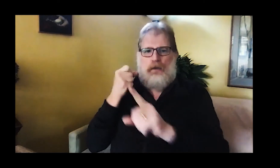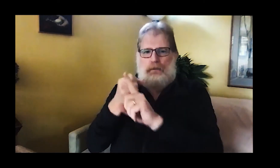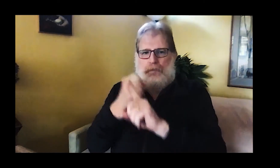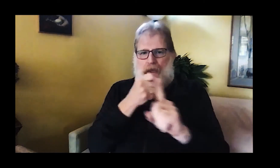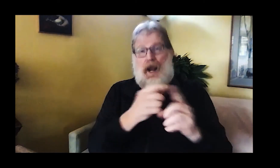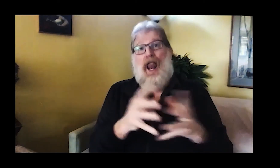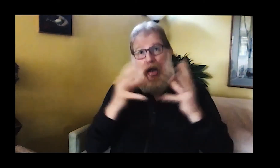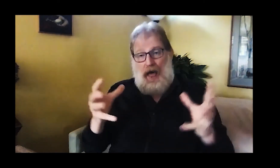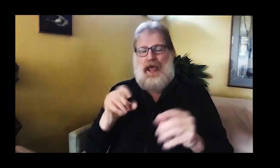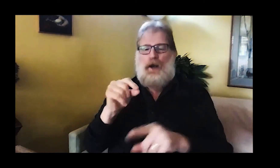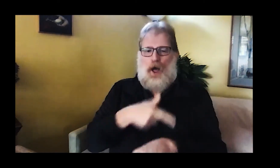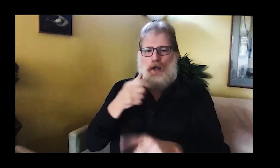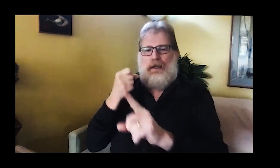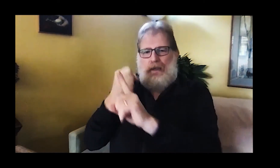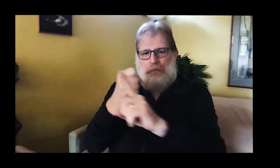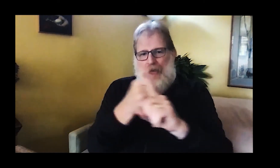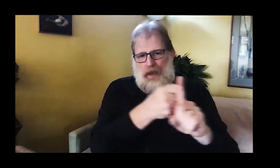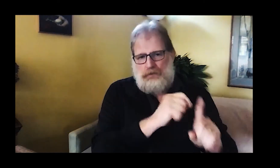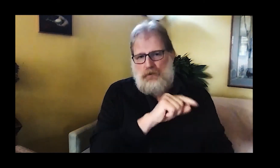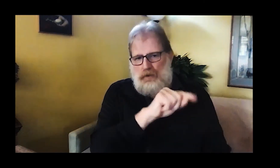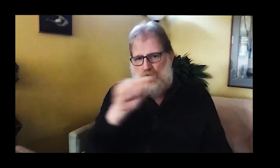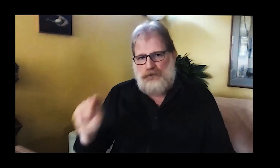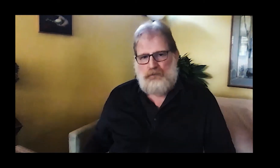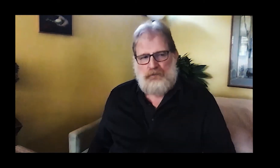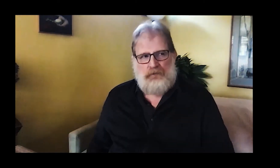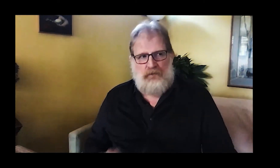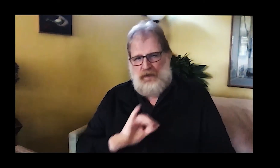and it will have a lot of long-term impact out there -